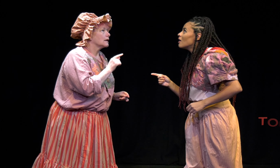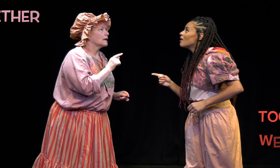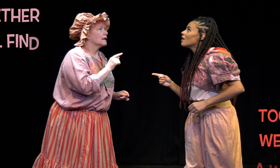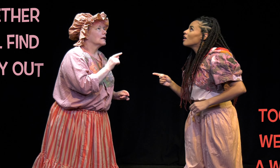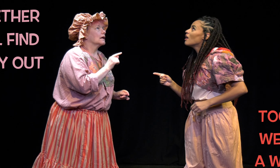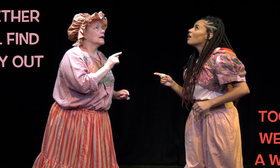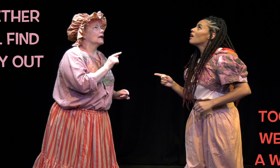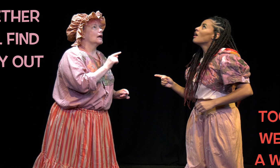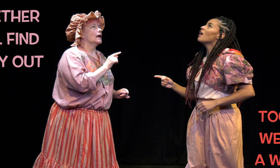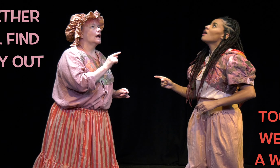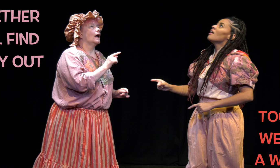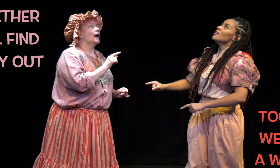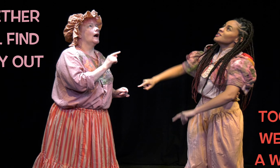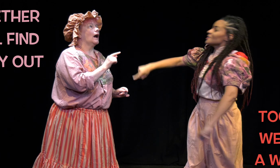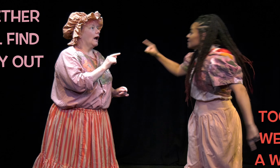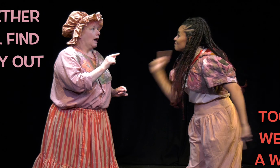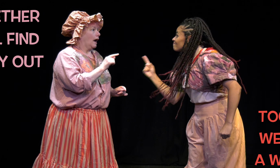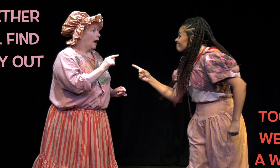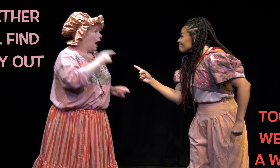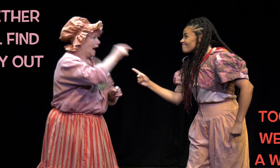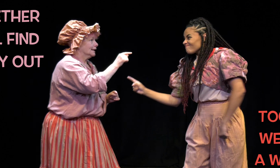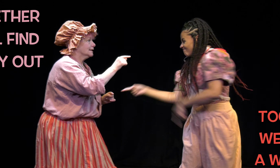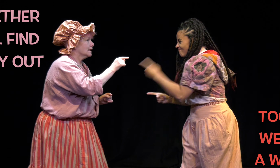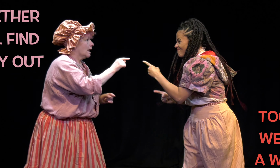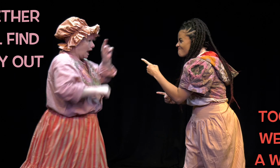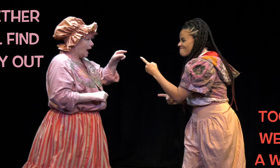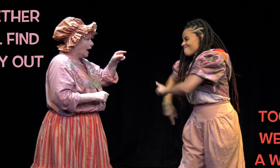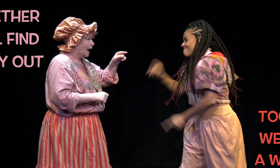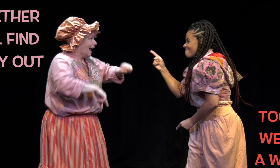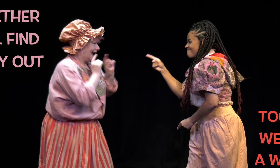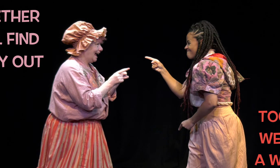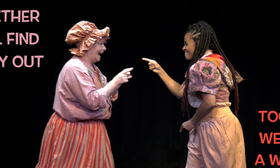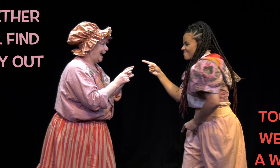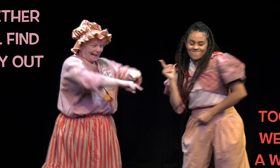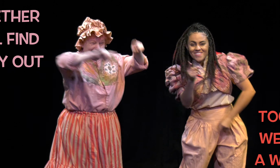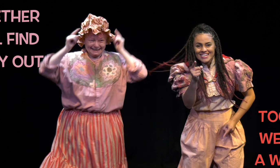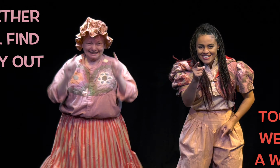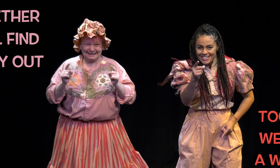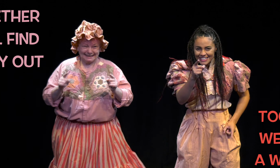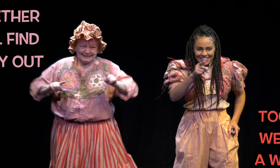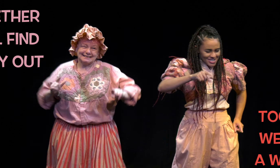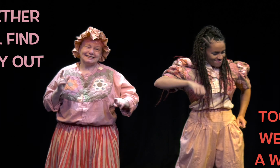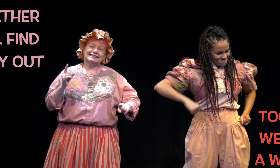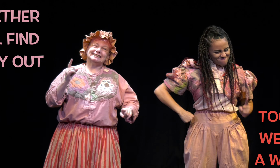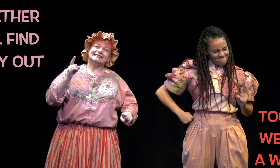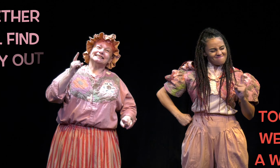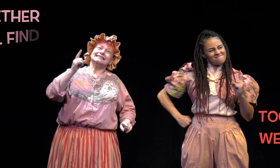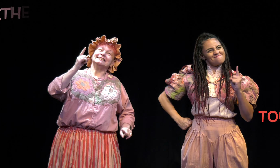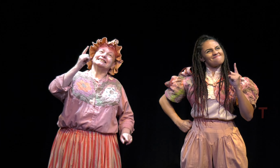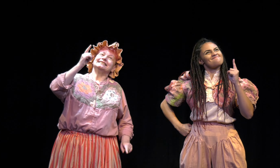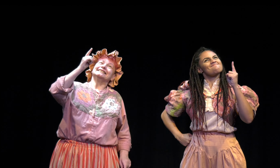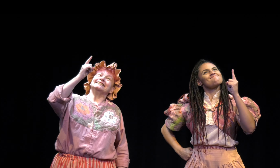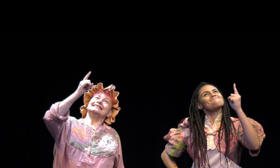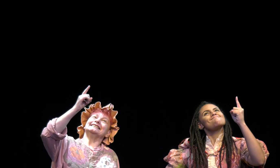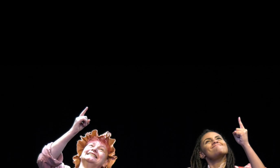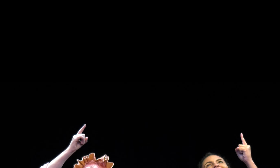Together, we'll find a way out.